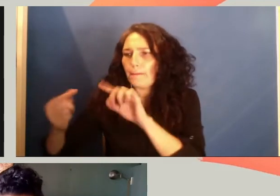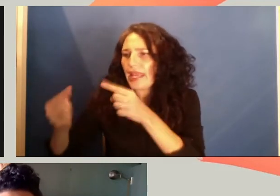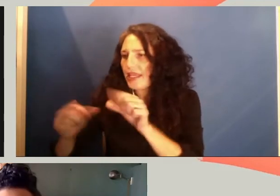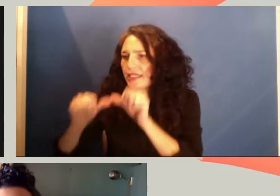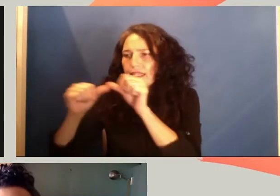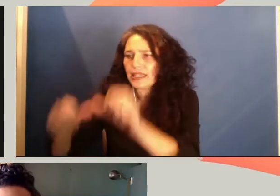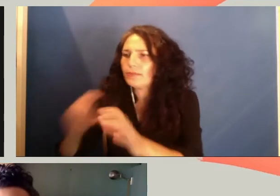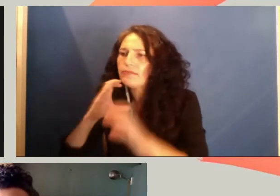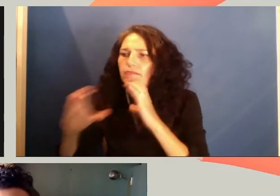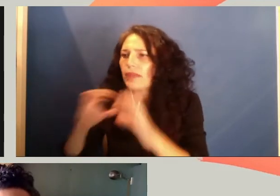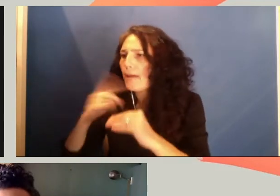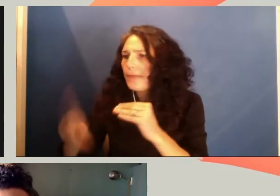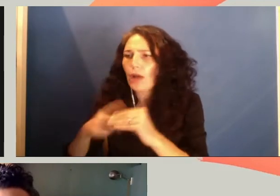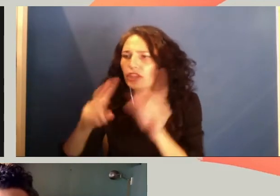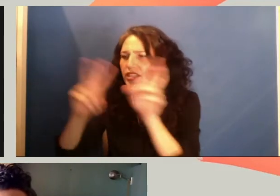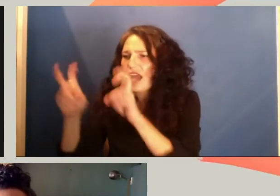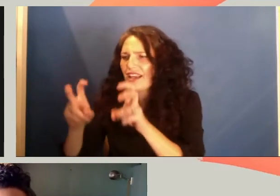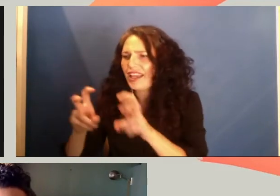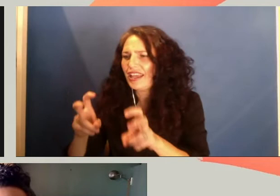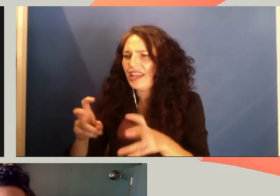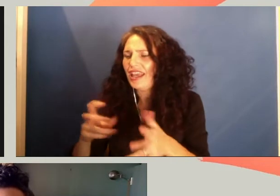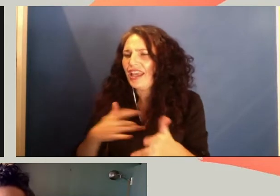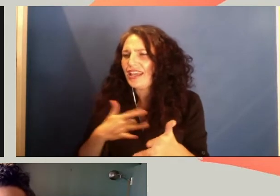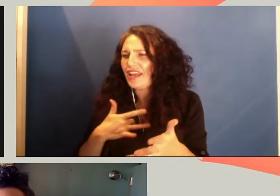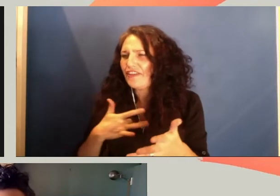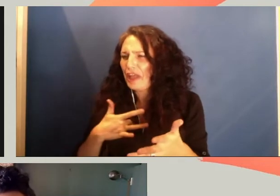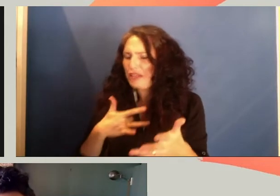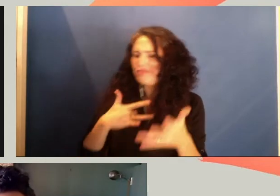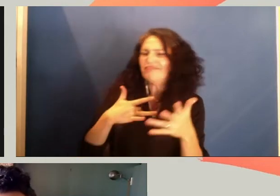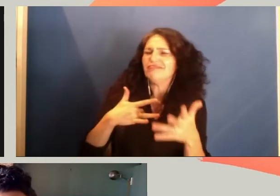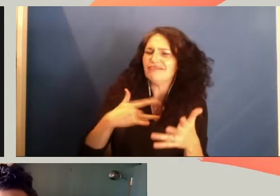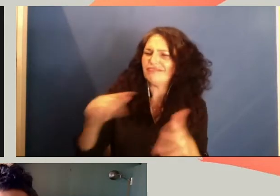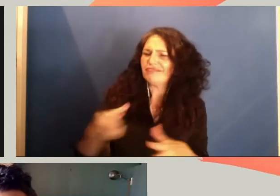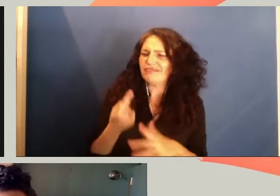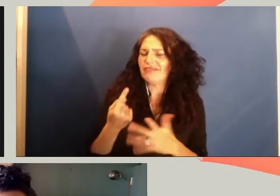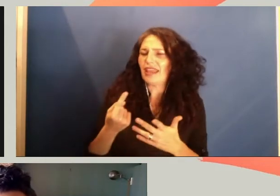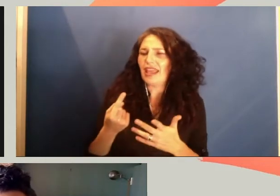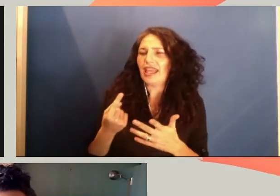And I just hope that I didn't leave that student last week feeling that way.